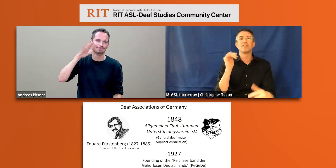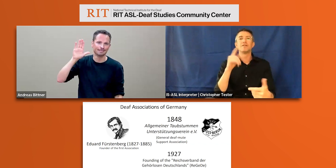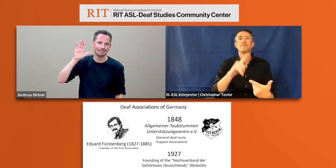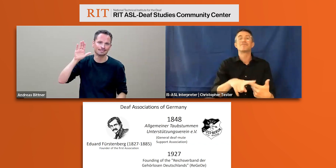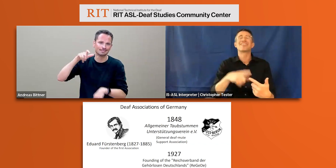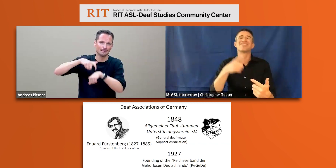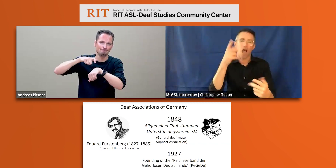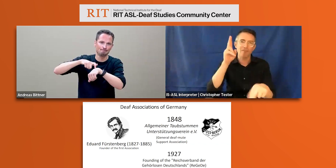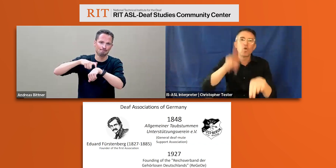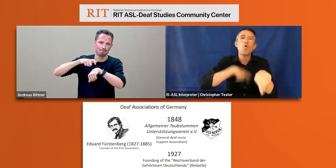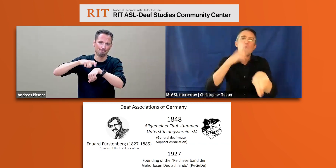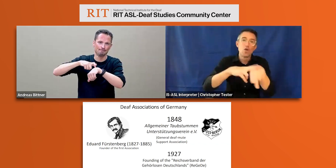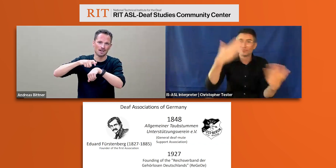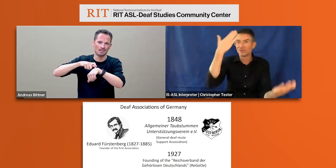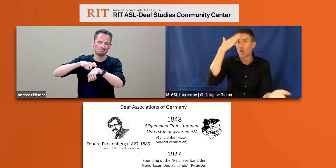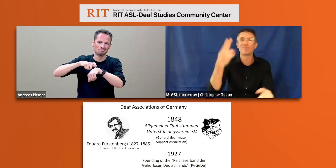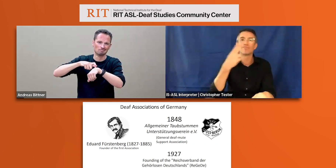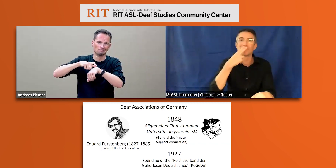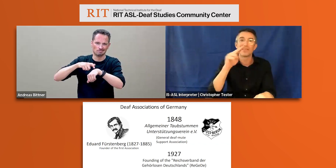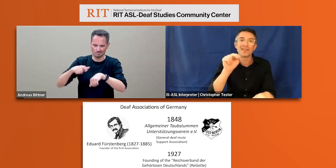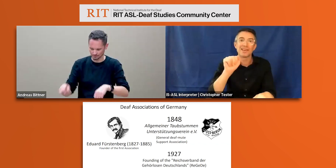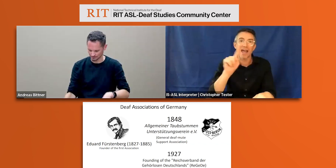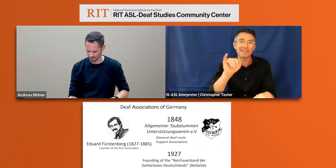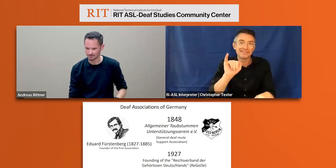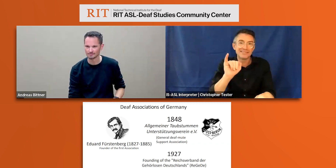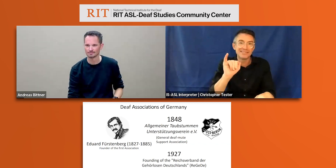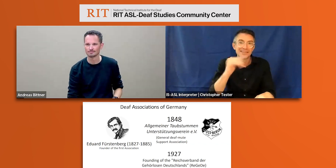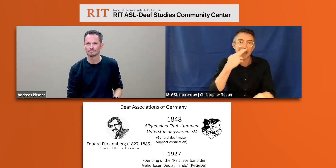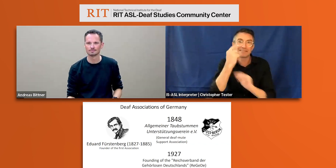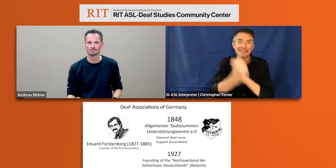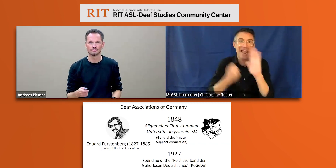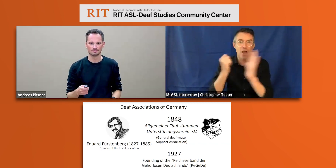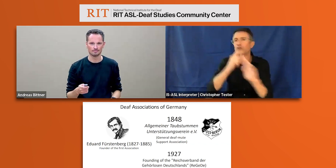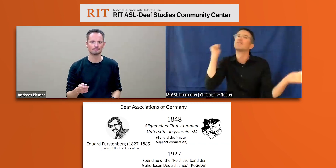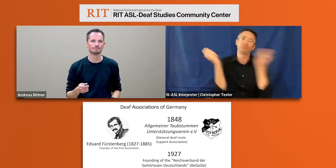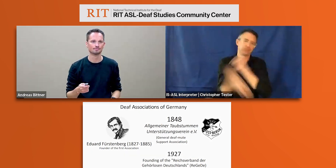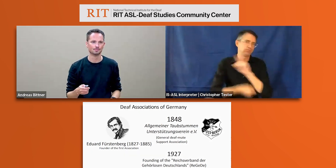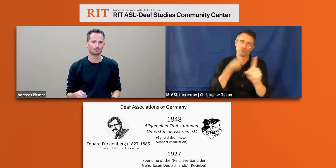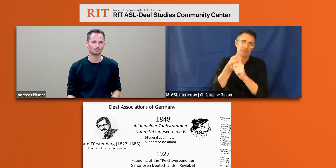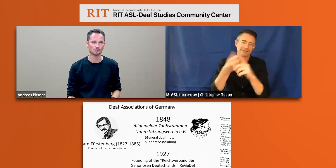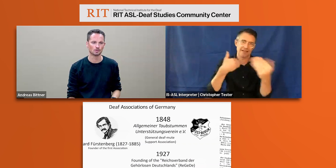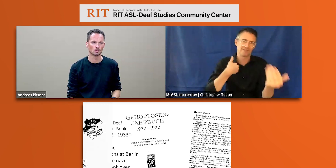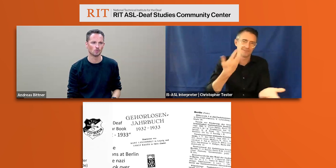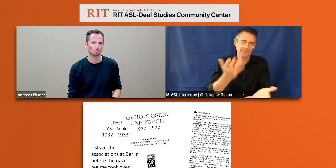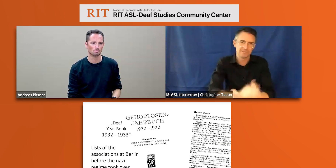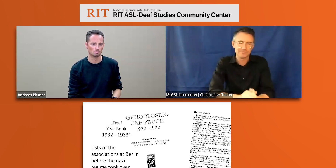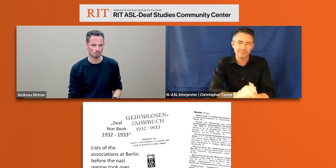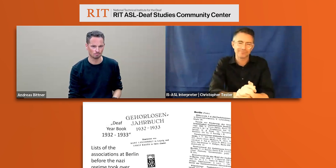That was established in Germany. And of course, that was right before